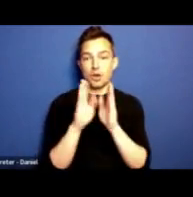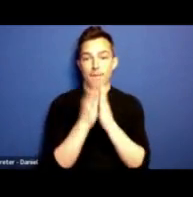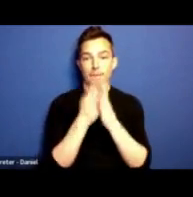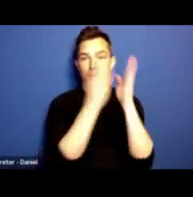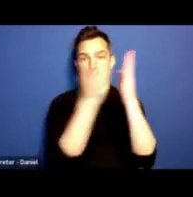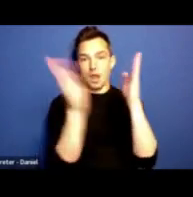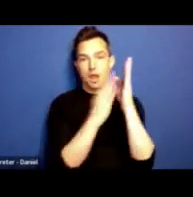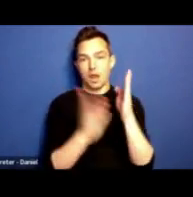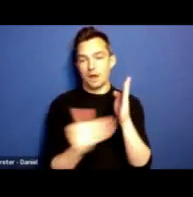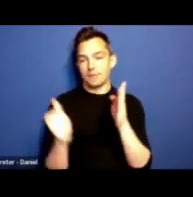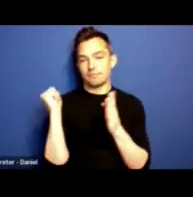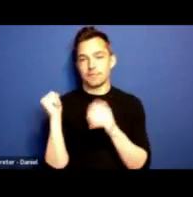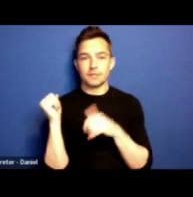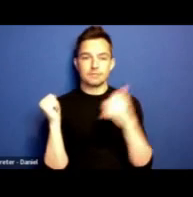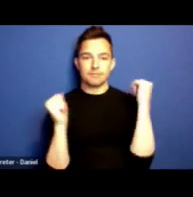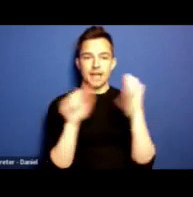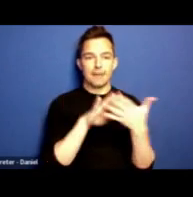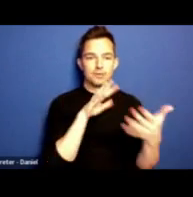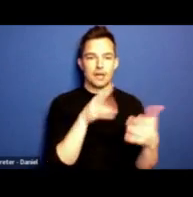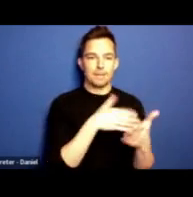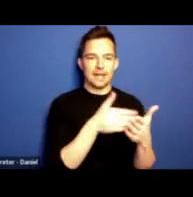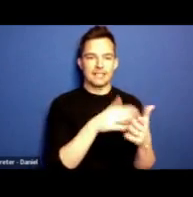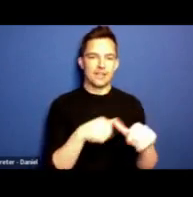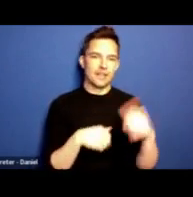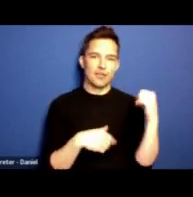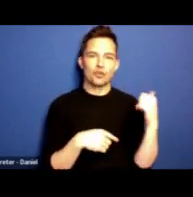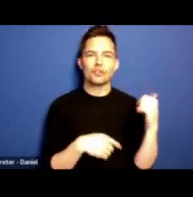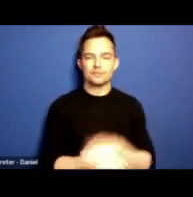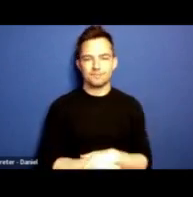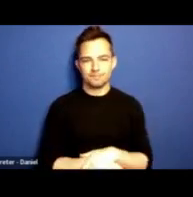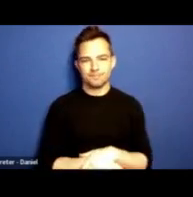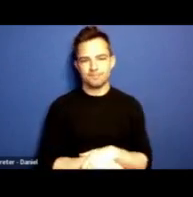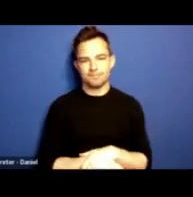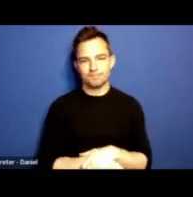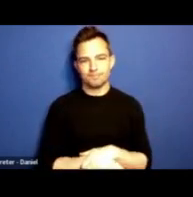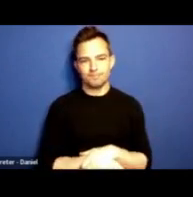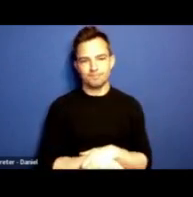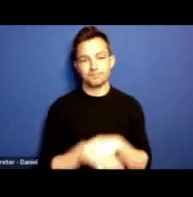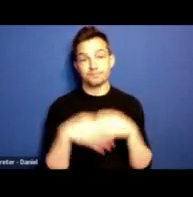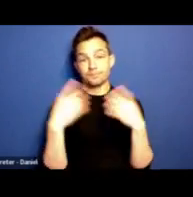shoulder and an abstract painting over the other. What I'm going to talk to you about